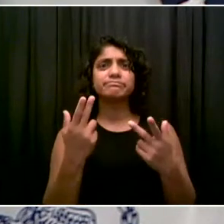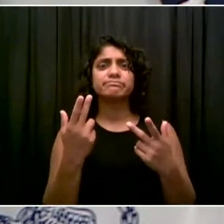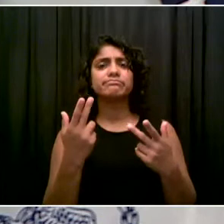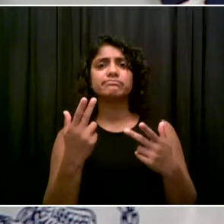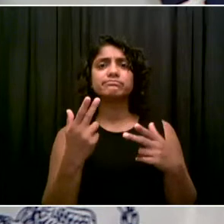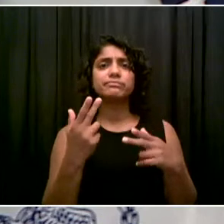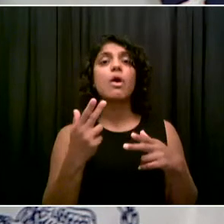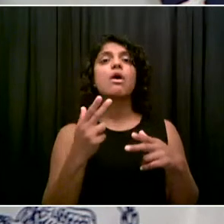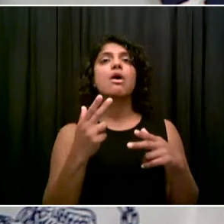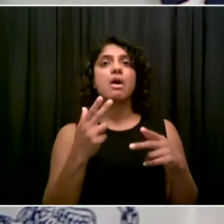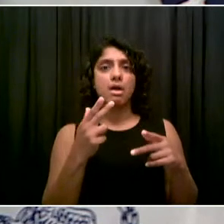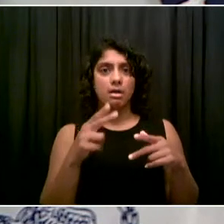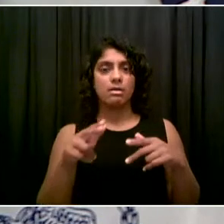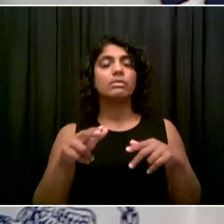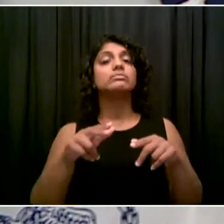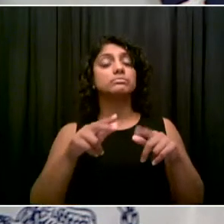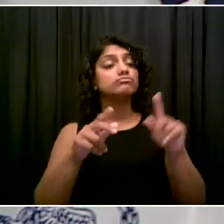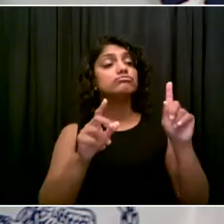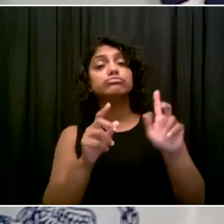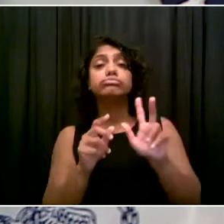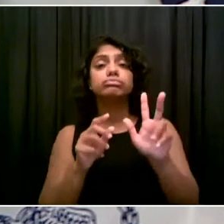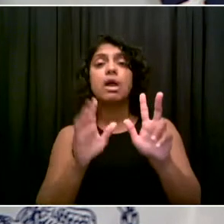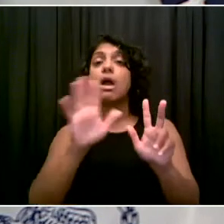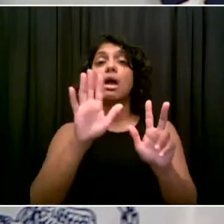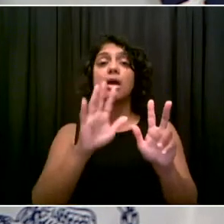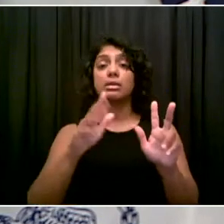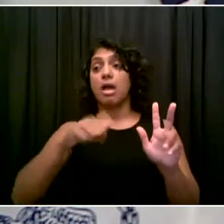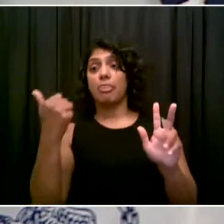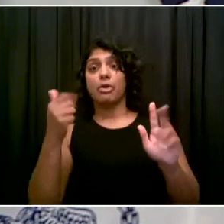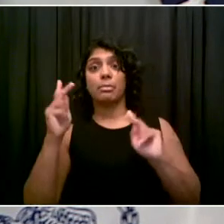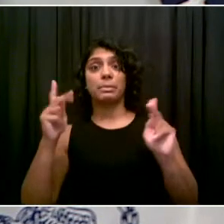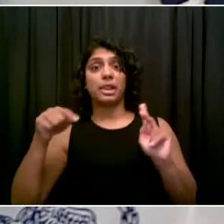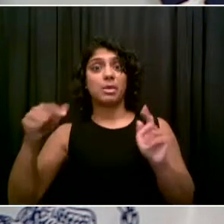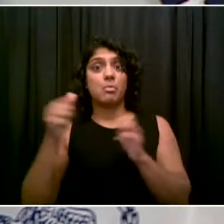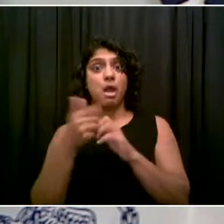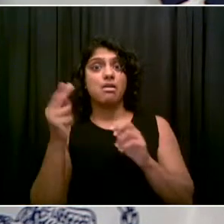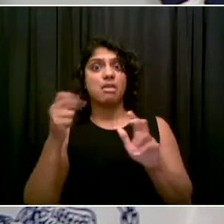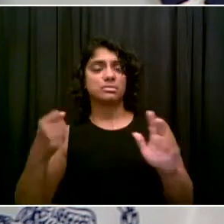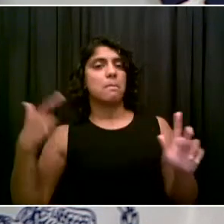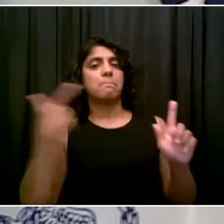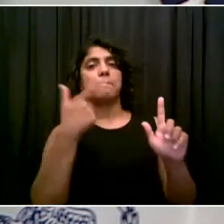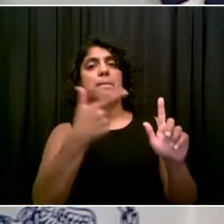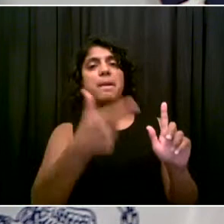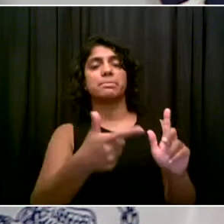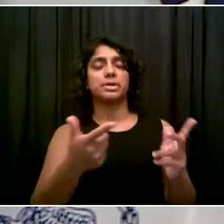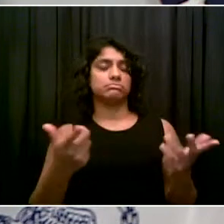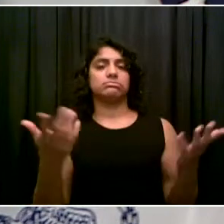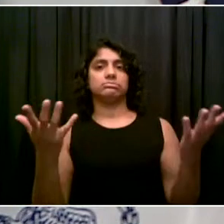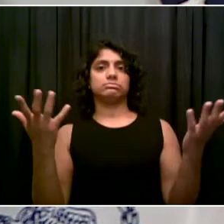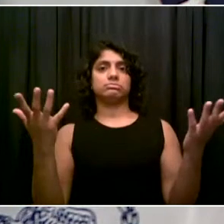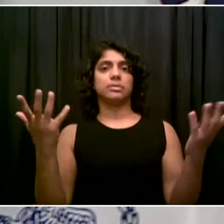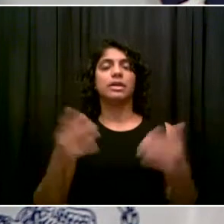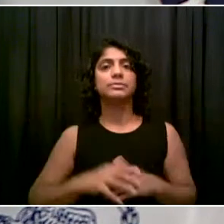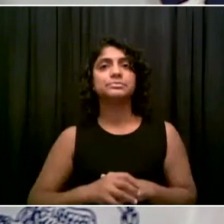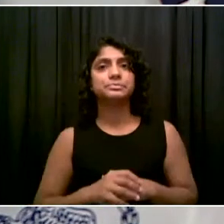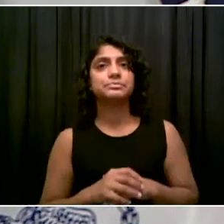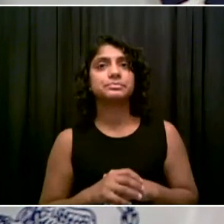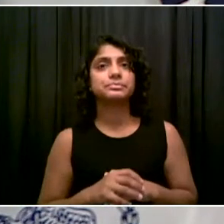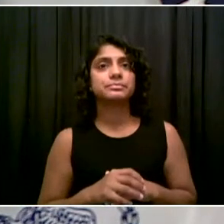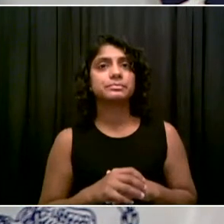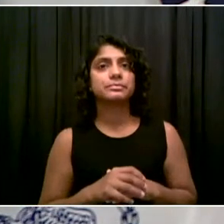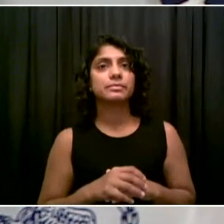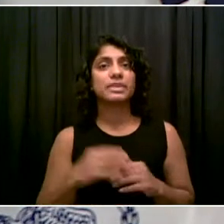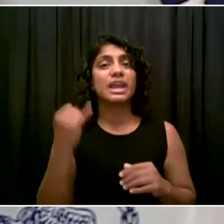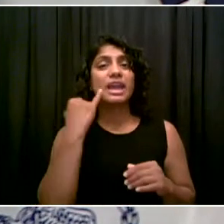THE DAY ANTAD KE